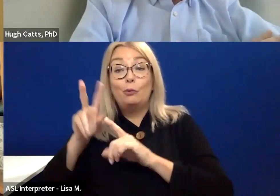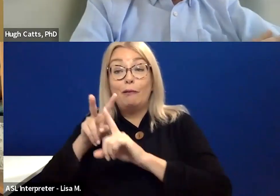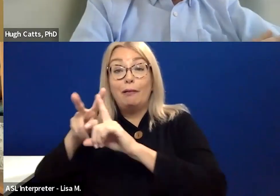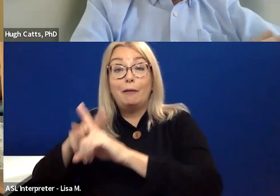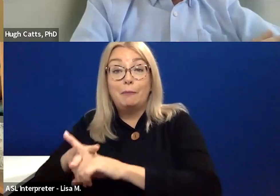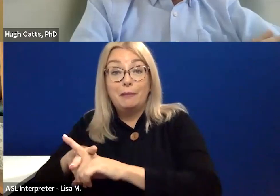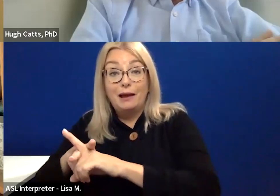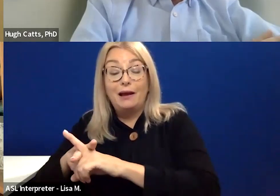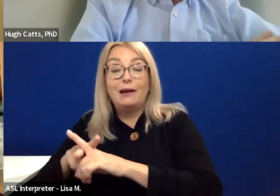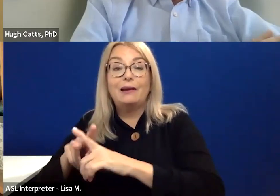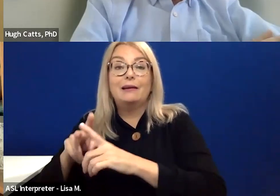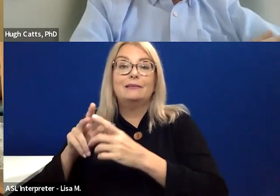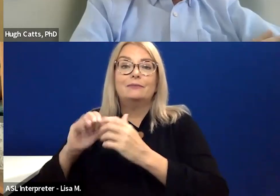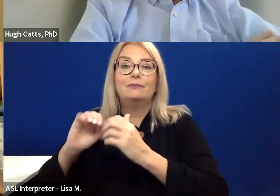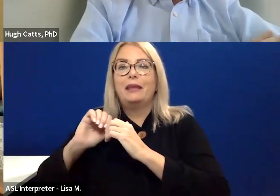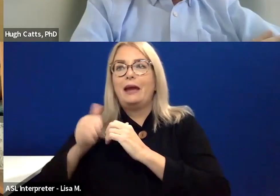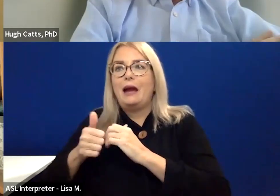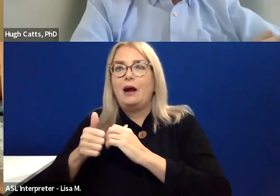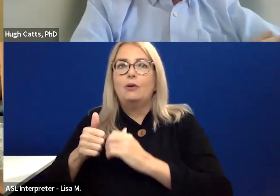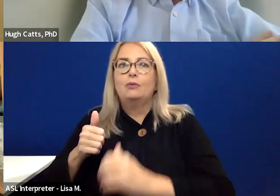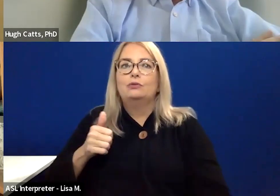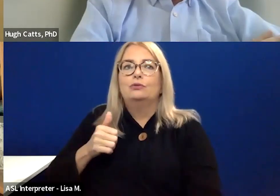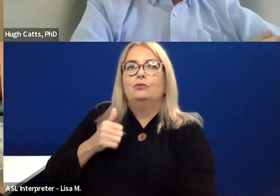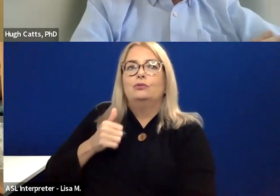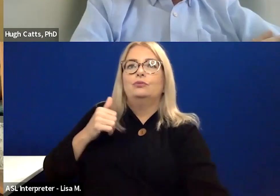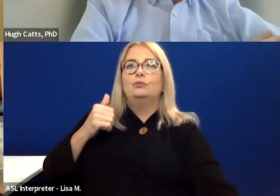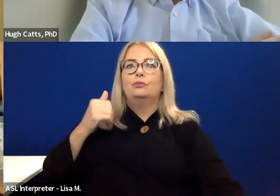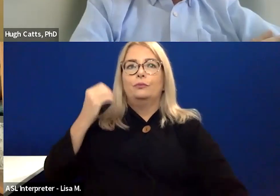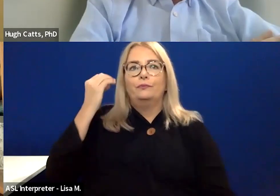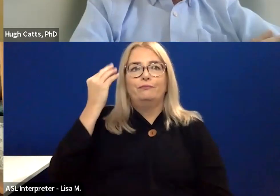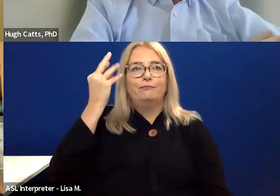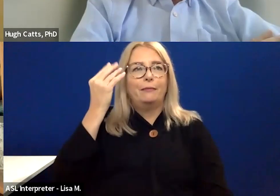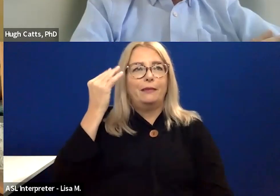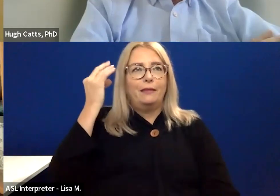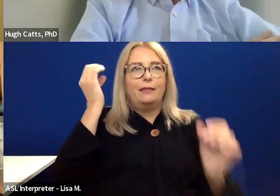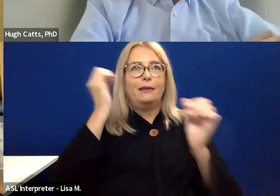first grade and beginning to think about threats and as they move through the grades they're